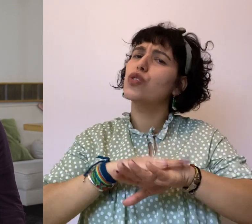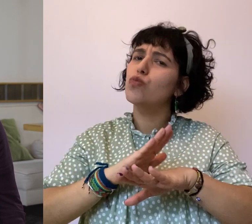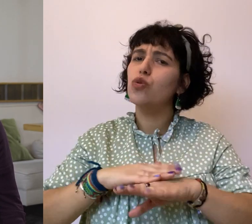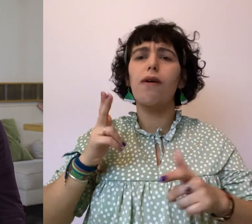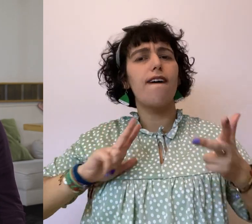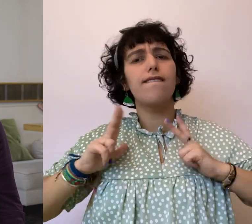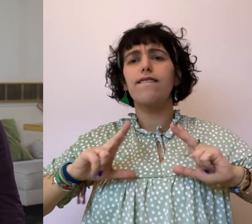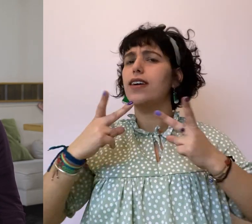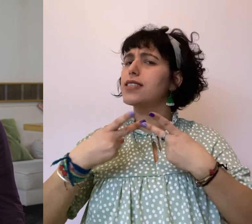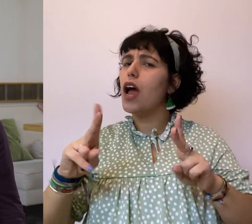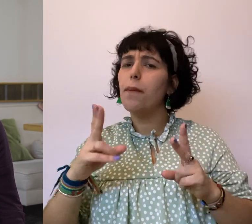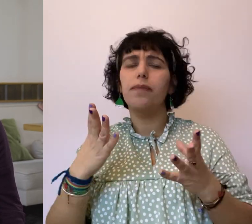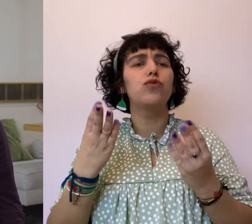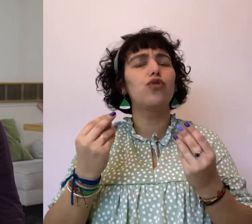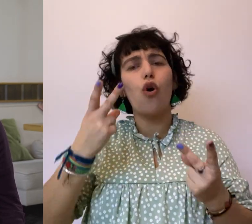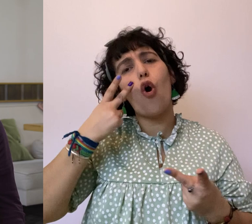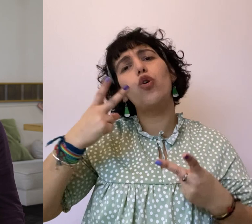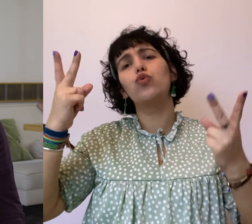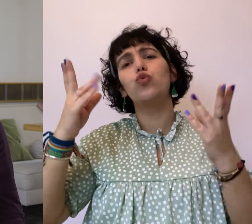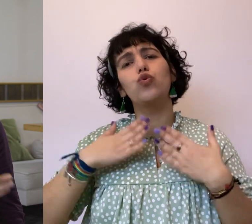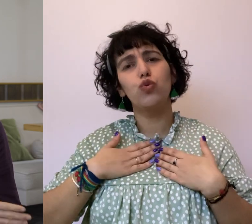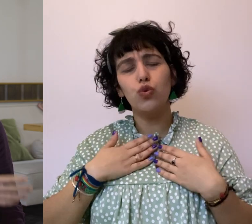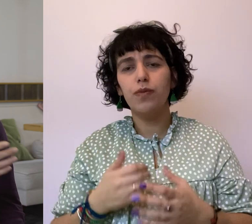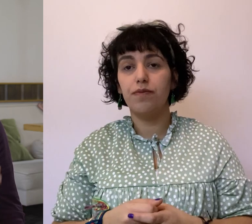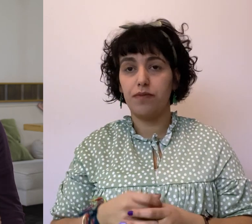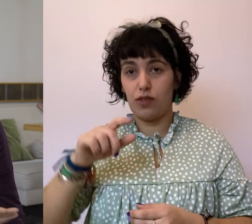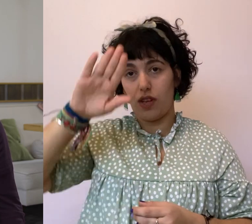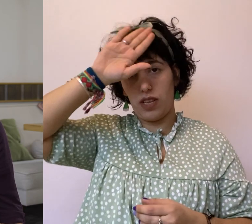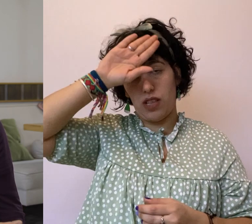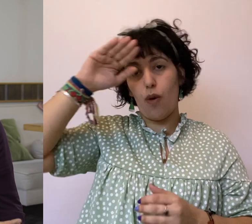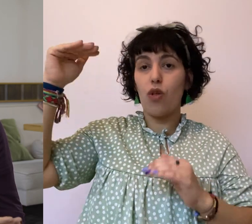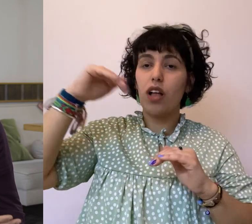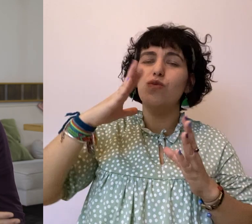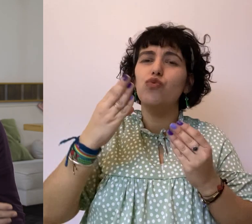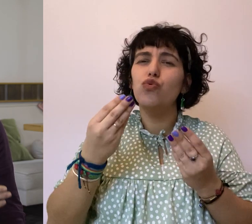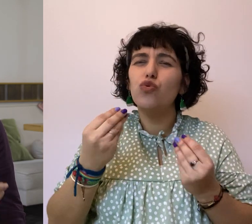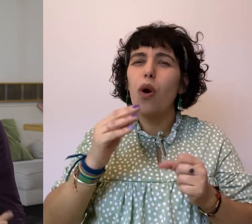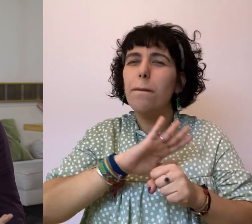Cause when I was there, I could do whatever I want, wearing the outfit I want on the street, feeling so free